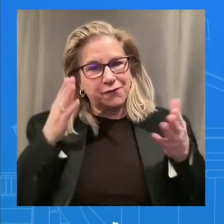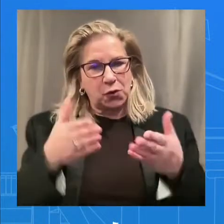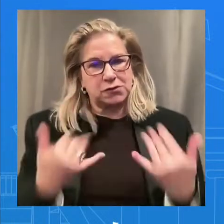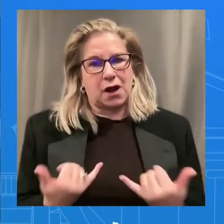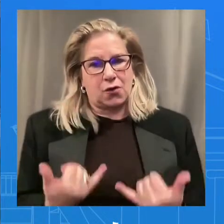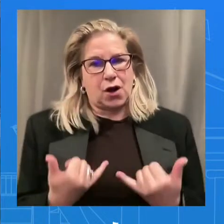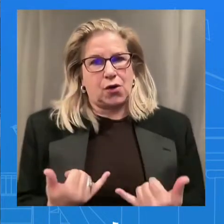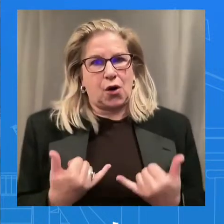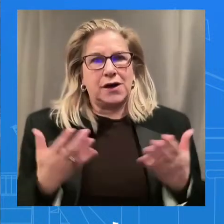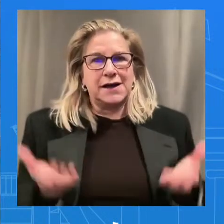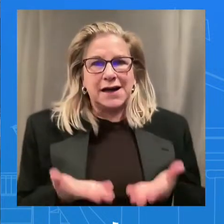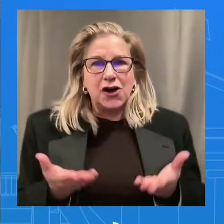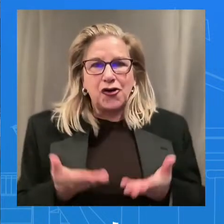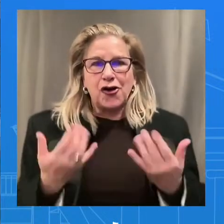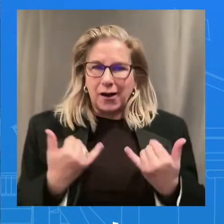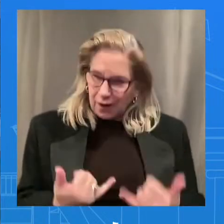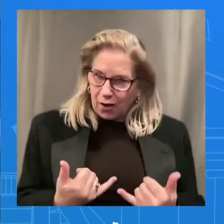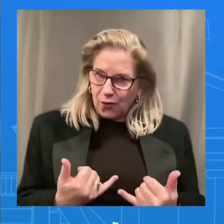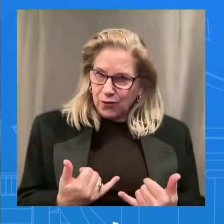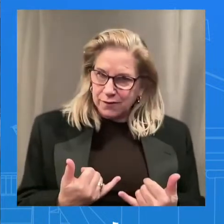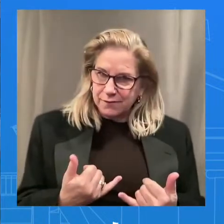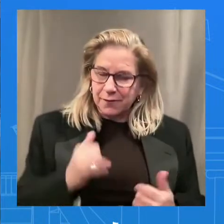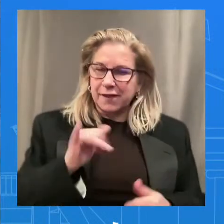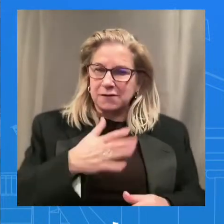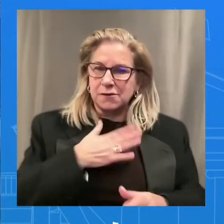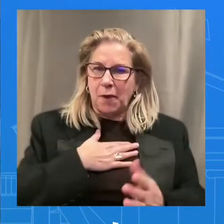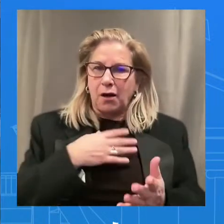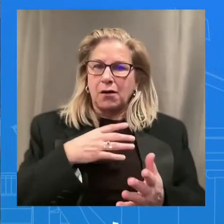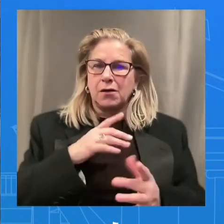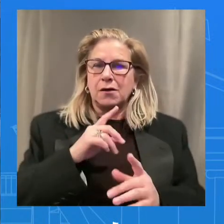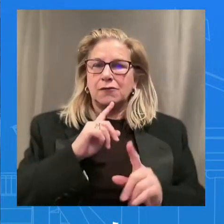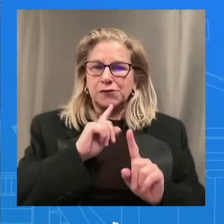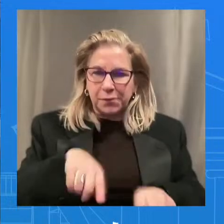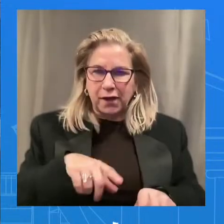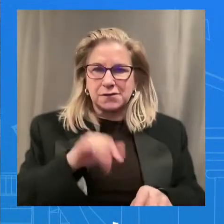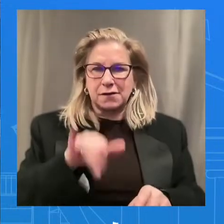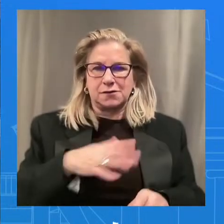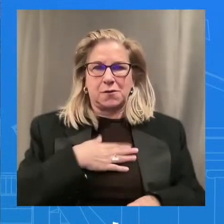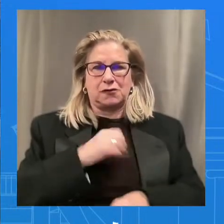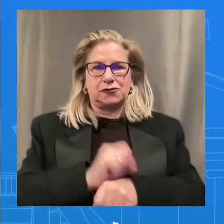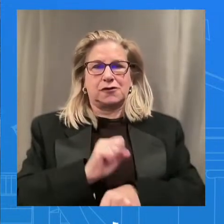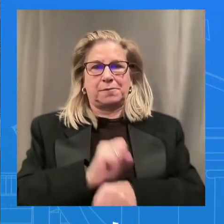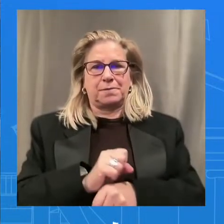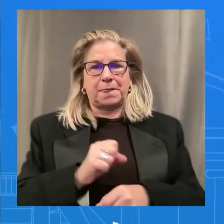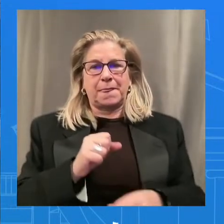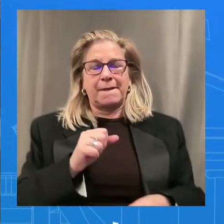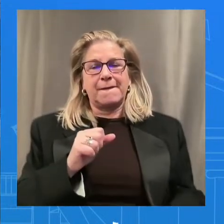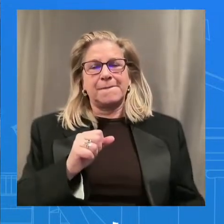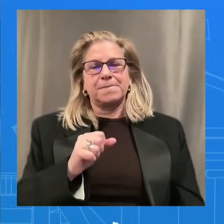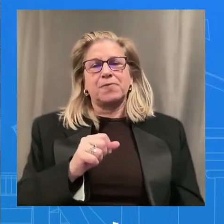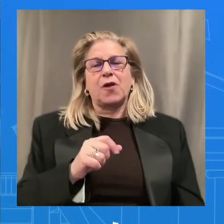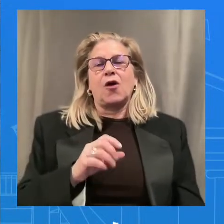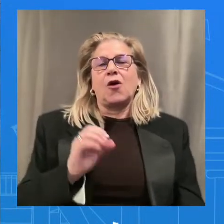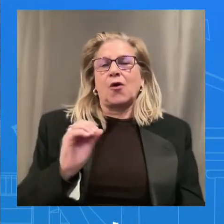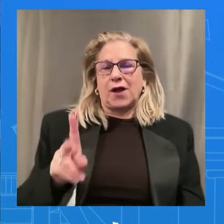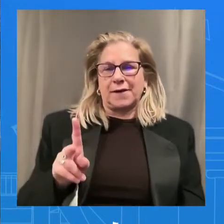The Press: And President Biden says that he’s not going to be “out of sight, out of mind.” But isn’t that what voters basically said